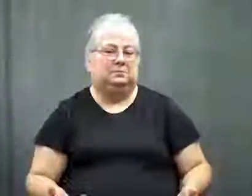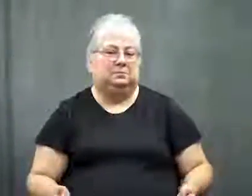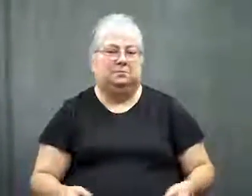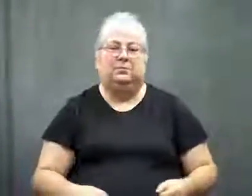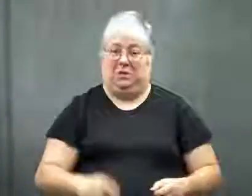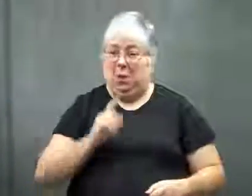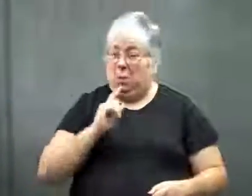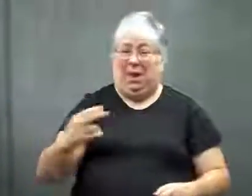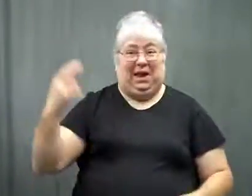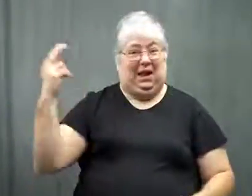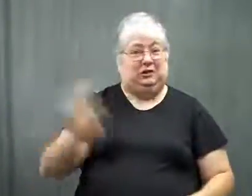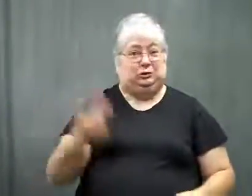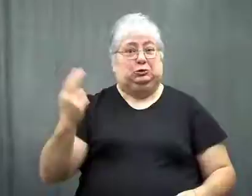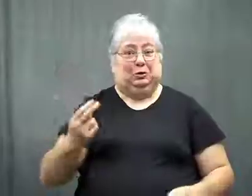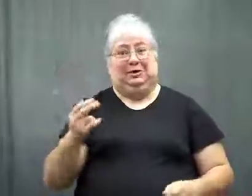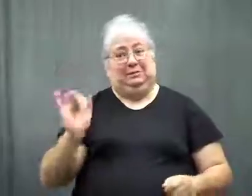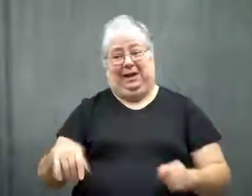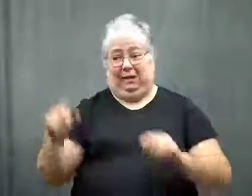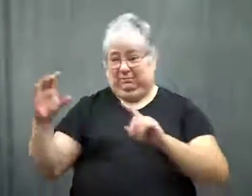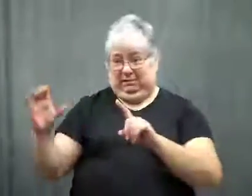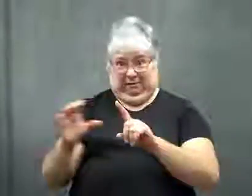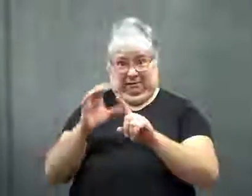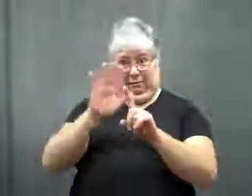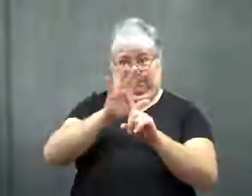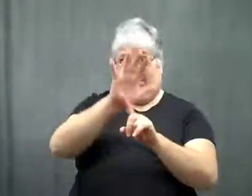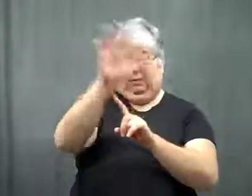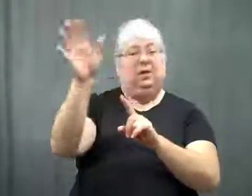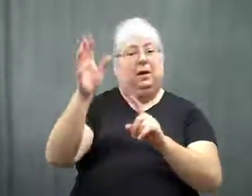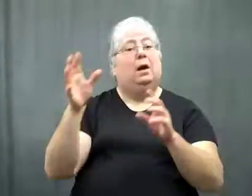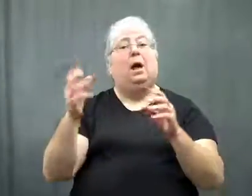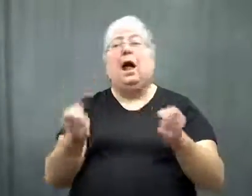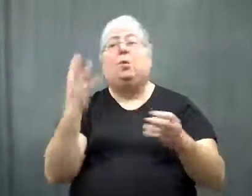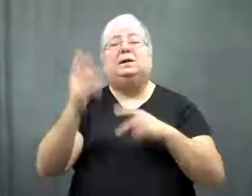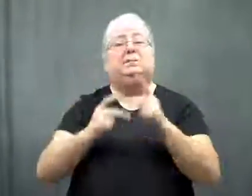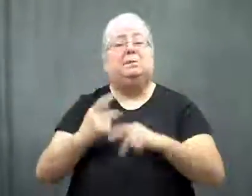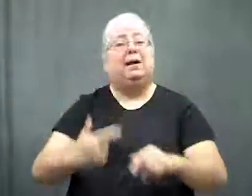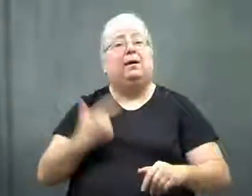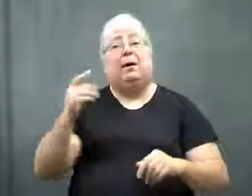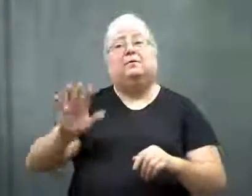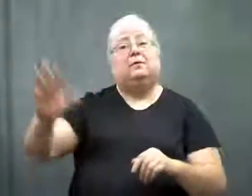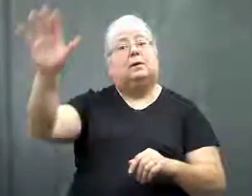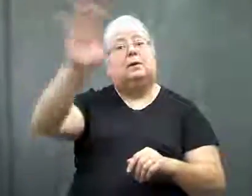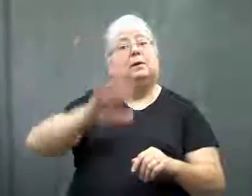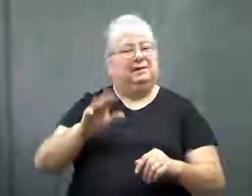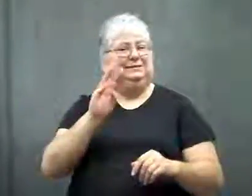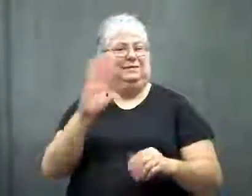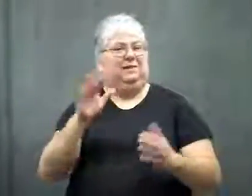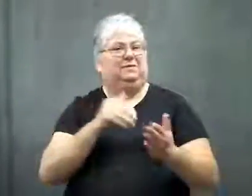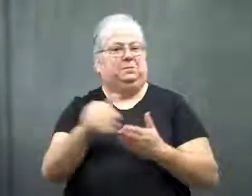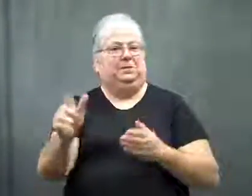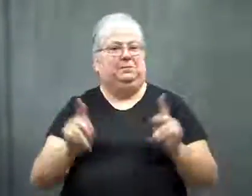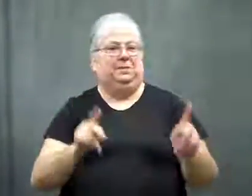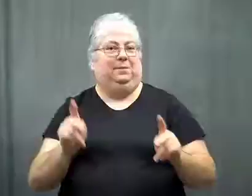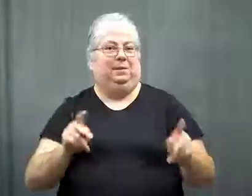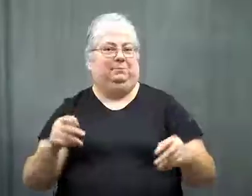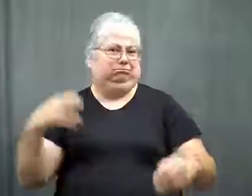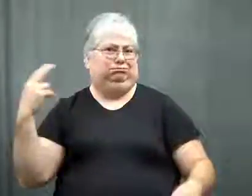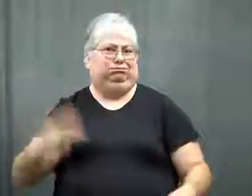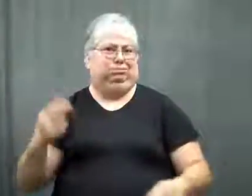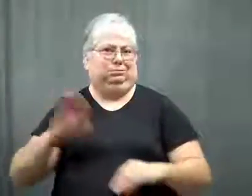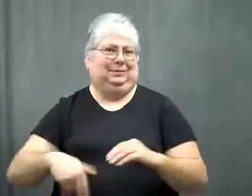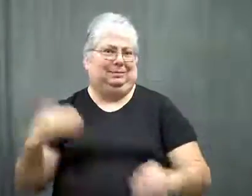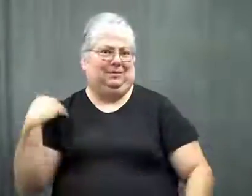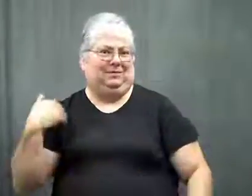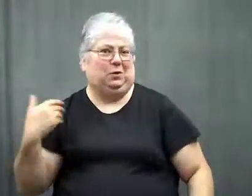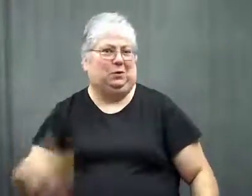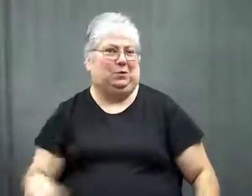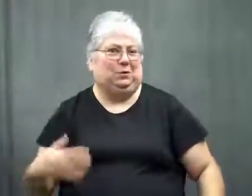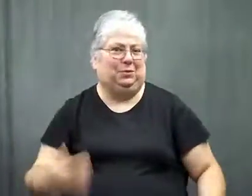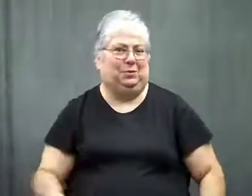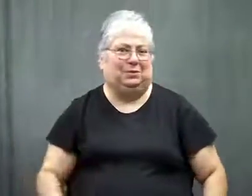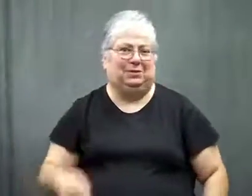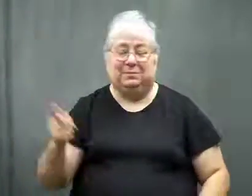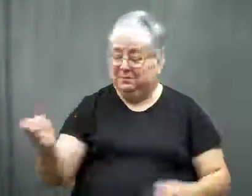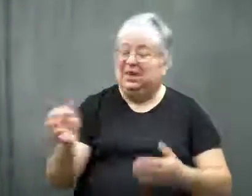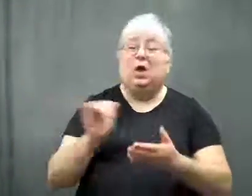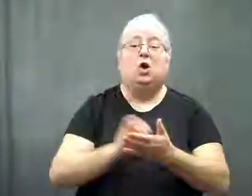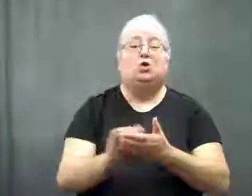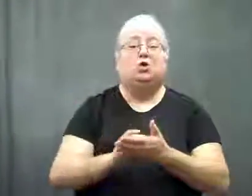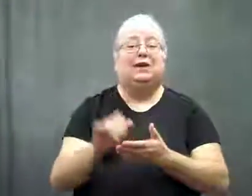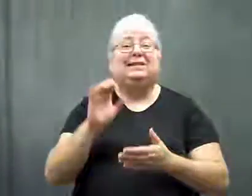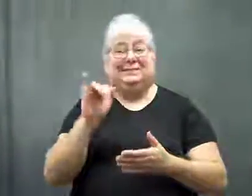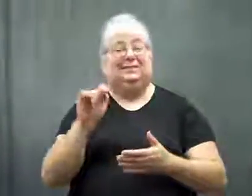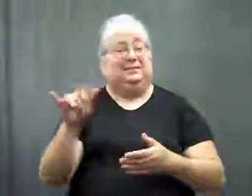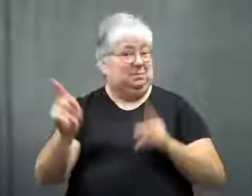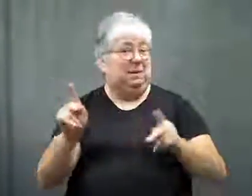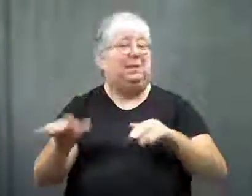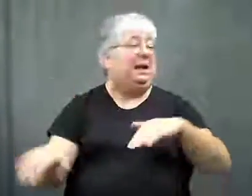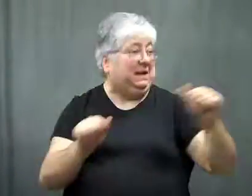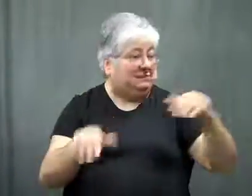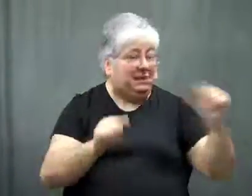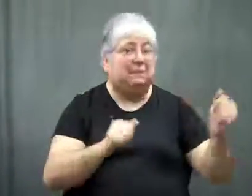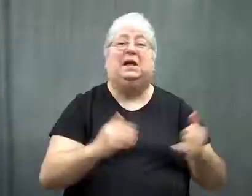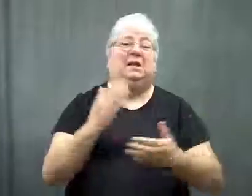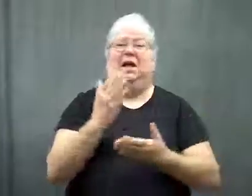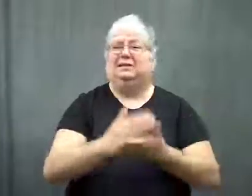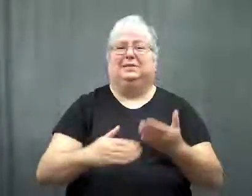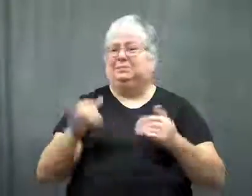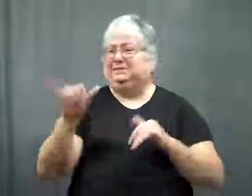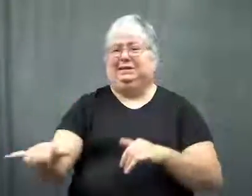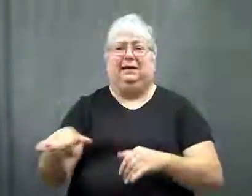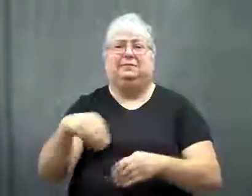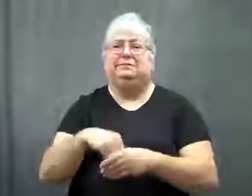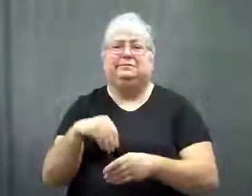The storm threatened upward of 65 million people, which is a record.